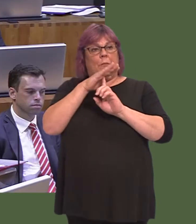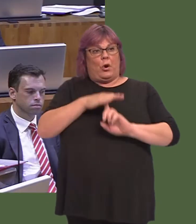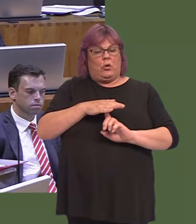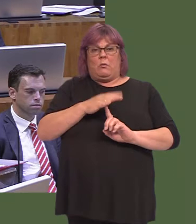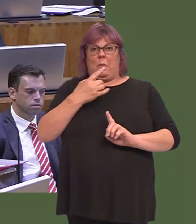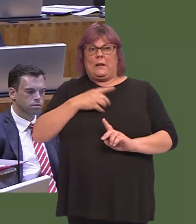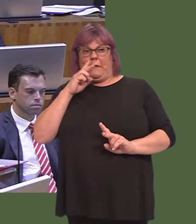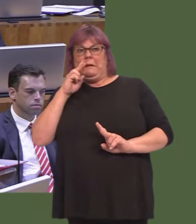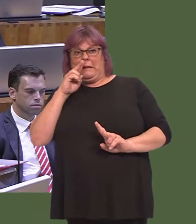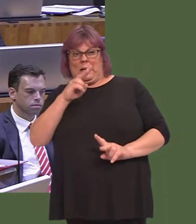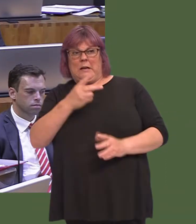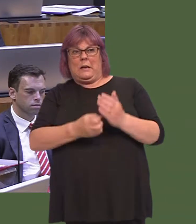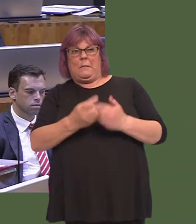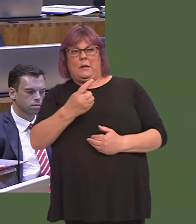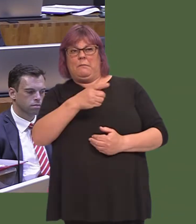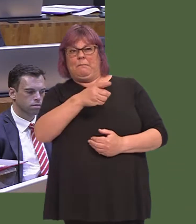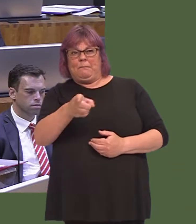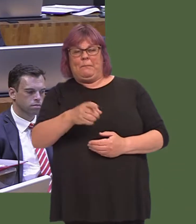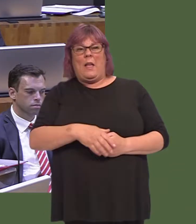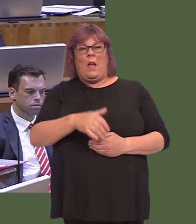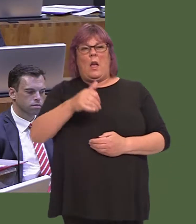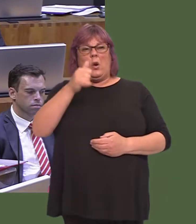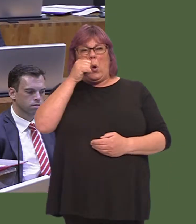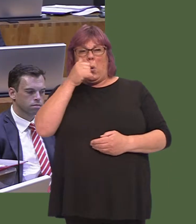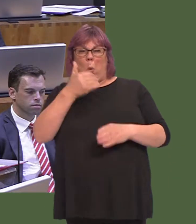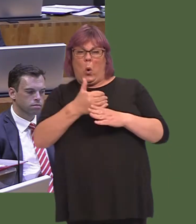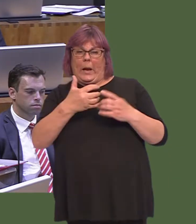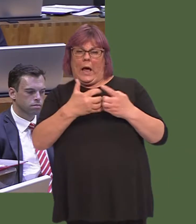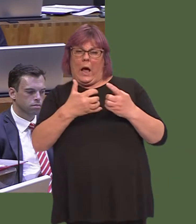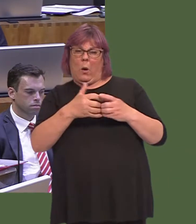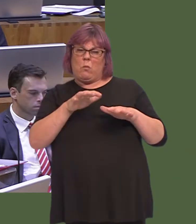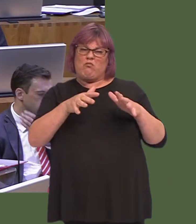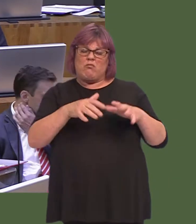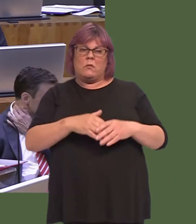I've seen it at close hand, I've got a fair idea of how it operates in people, but it's